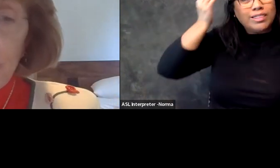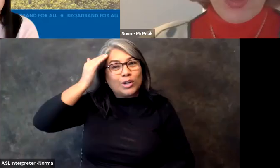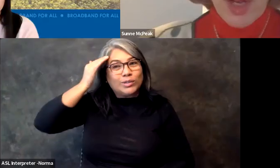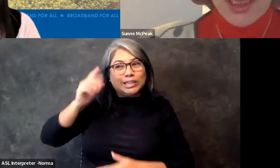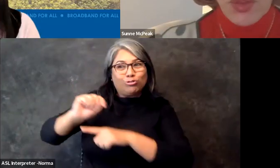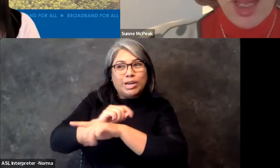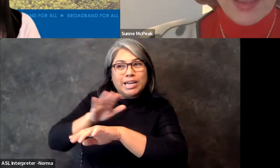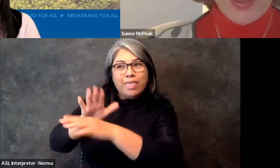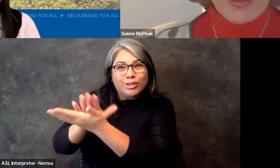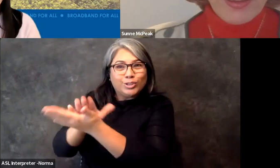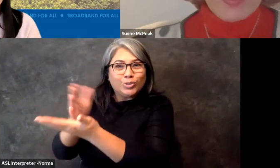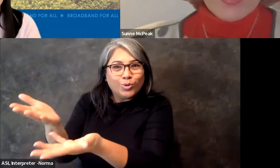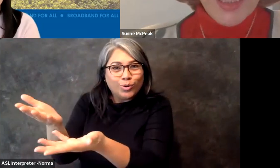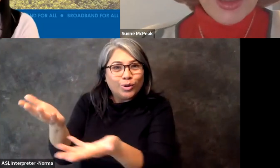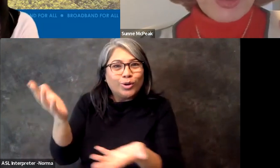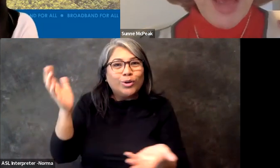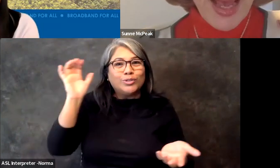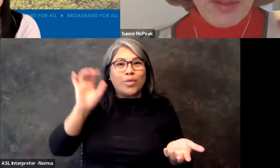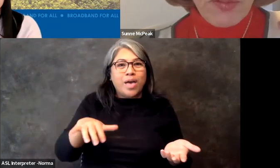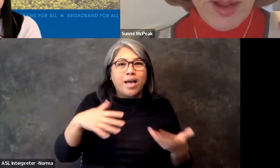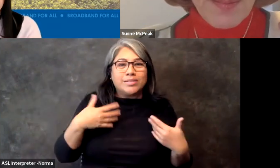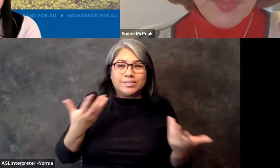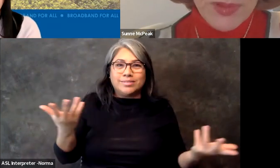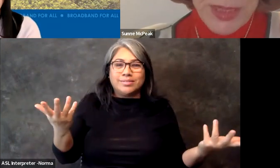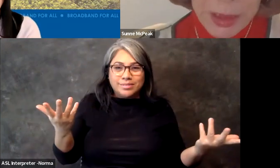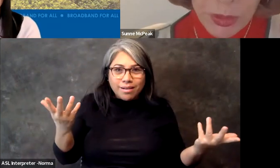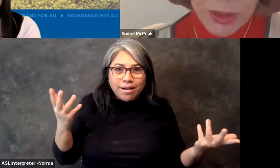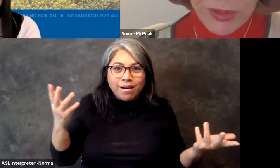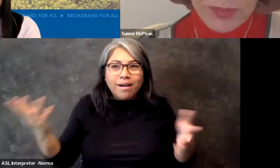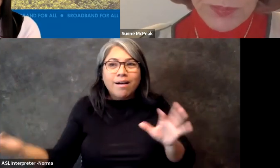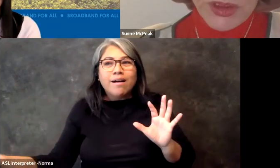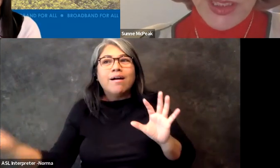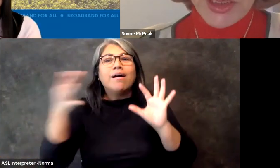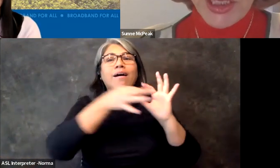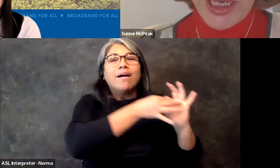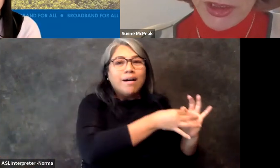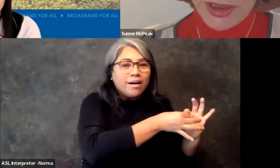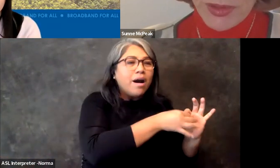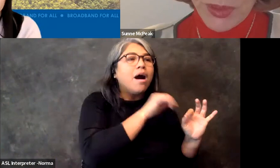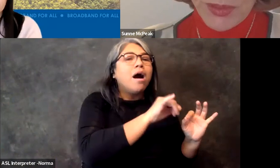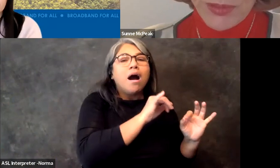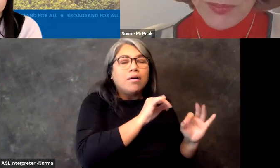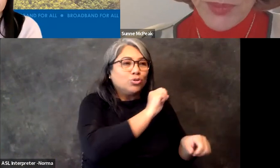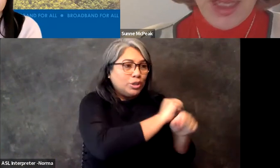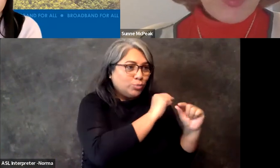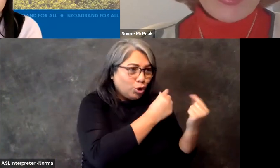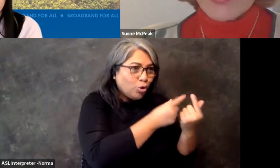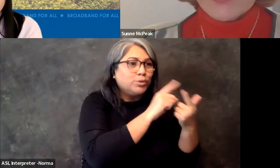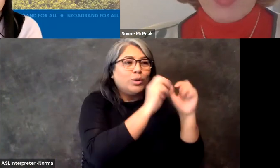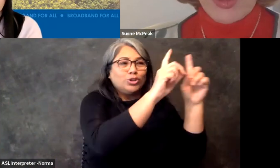here's a quasi connection back from this work group to the Education Work group. we see a